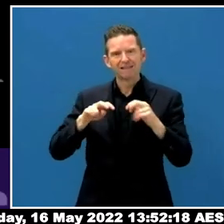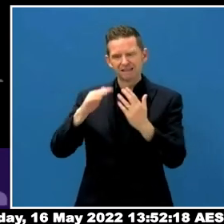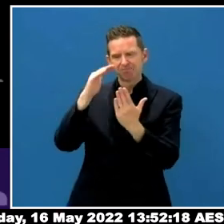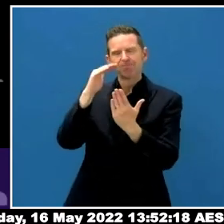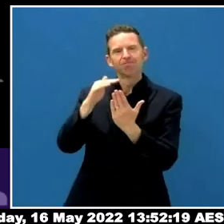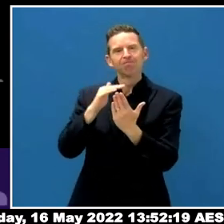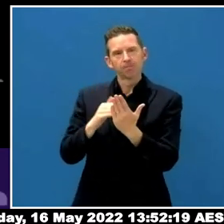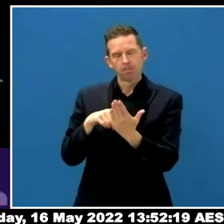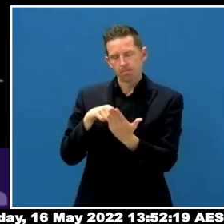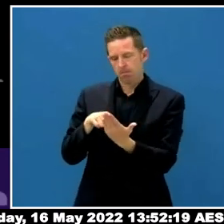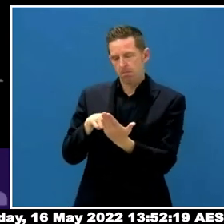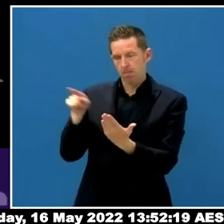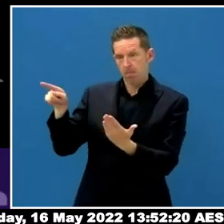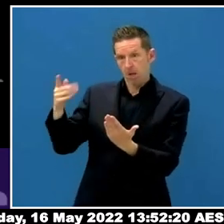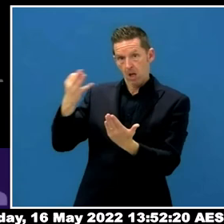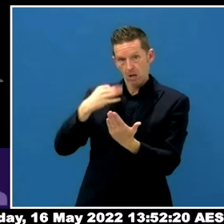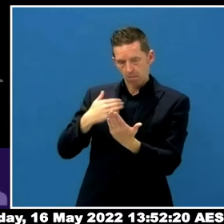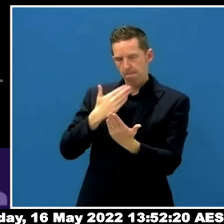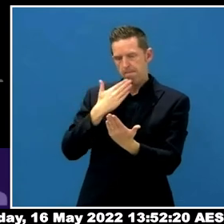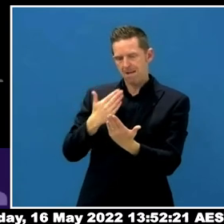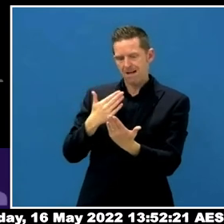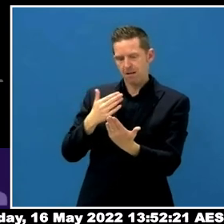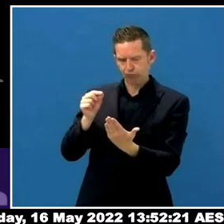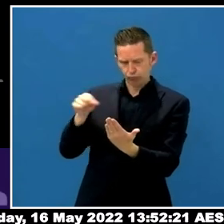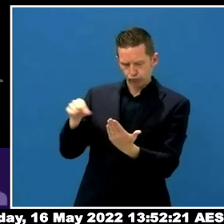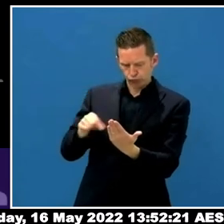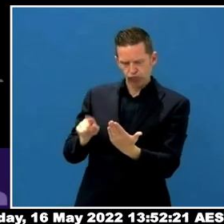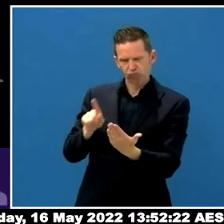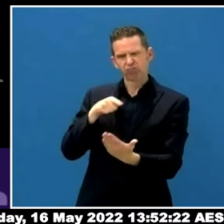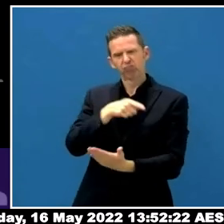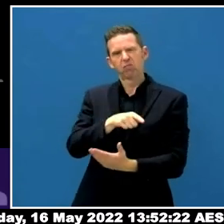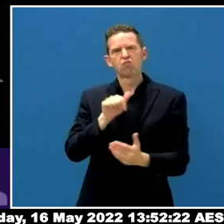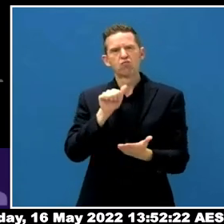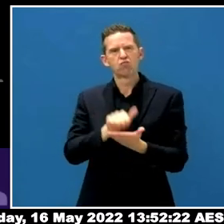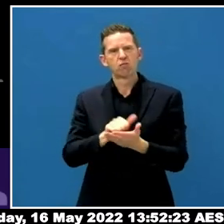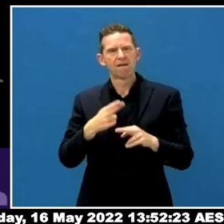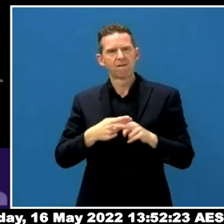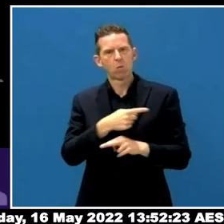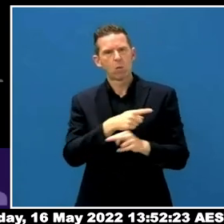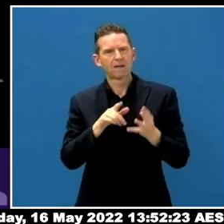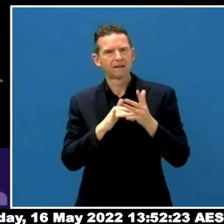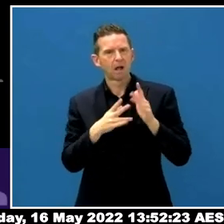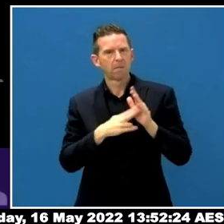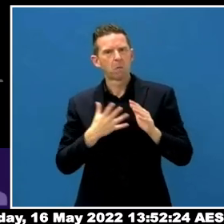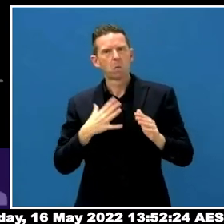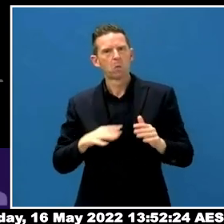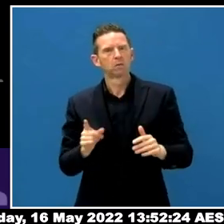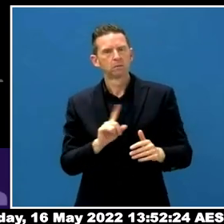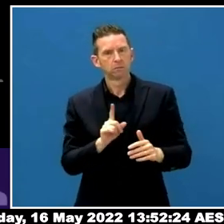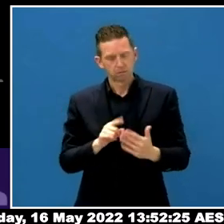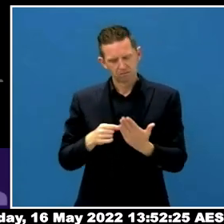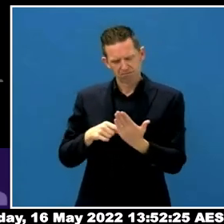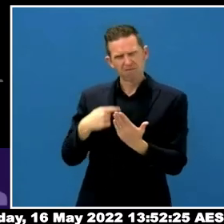Simon would like to do, and I rang the Team Leader and said, "This is not up to me to choose what he wants to do.